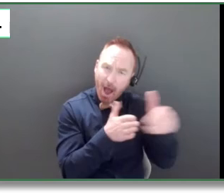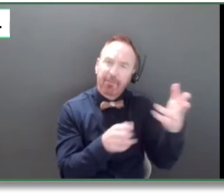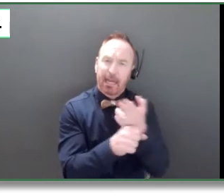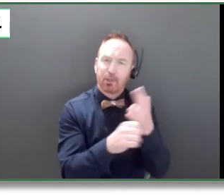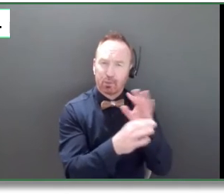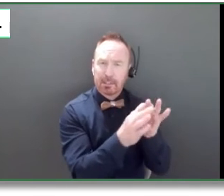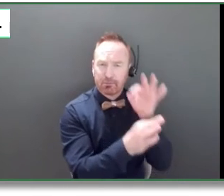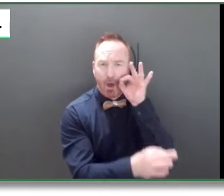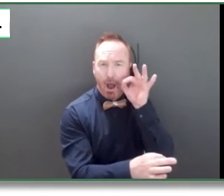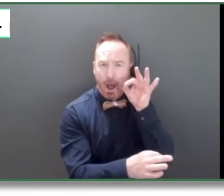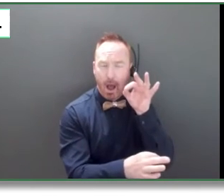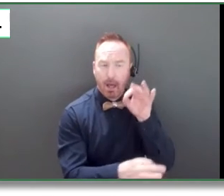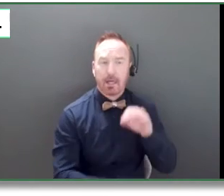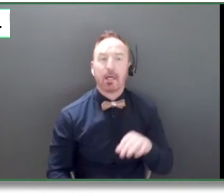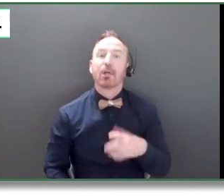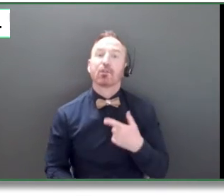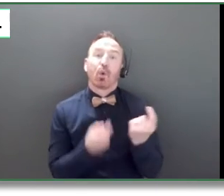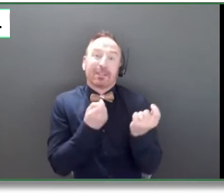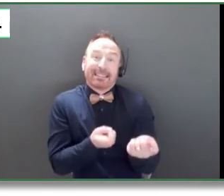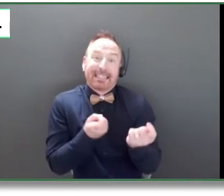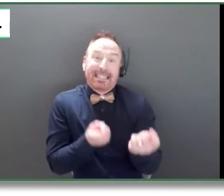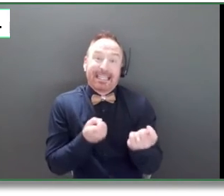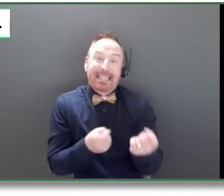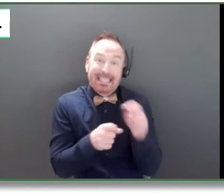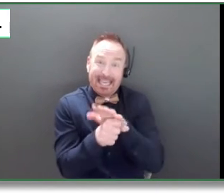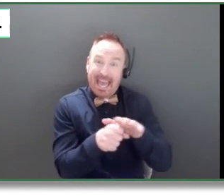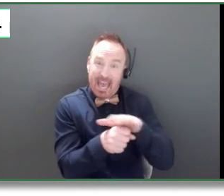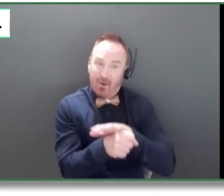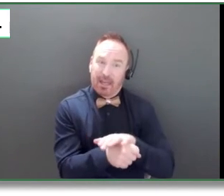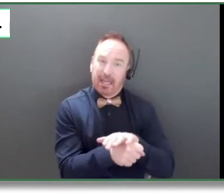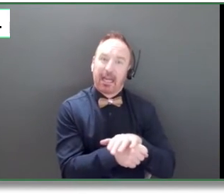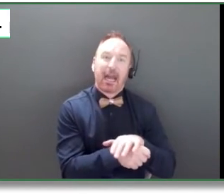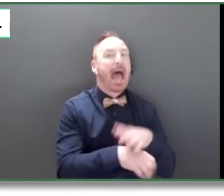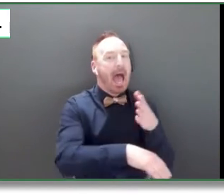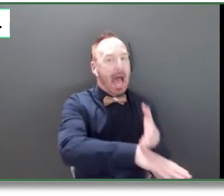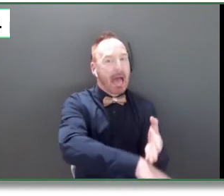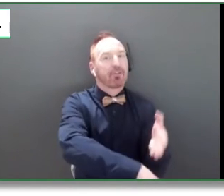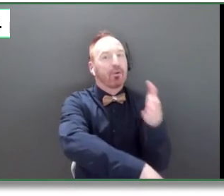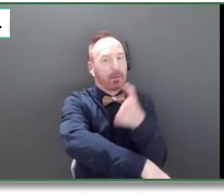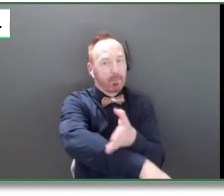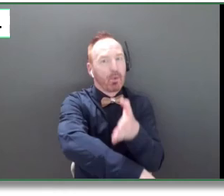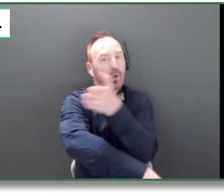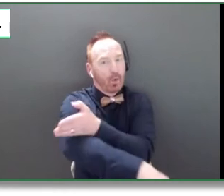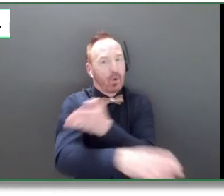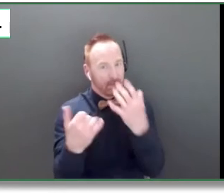on that end, while they may pride themselves and